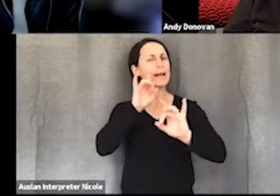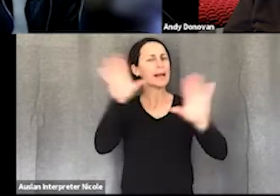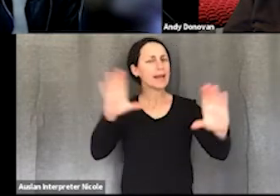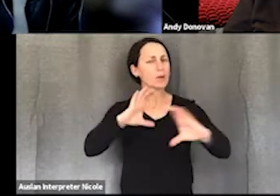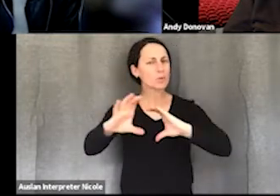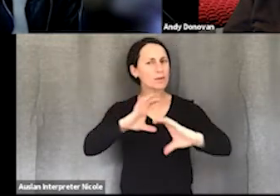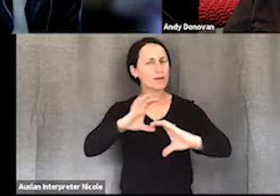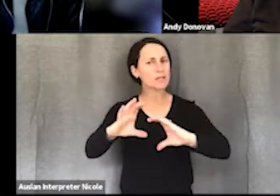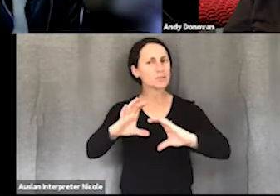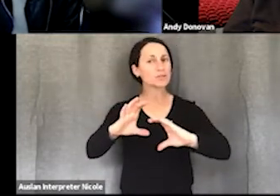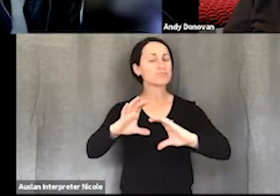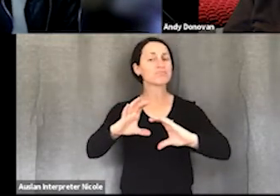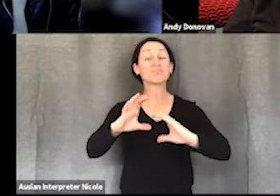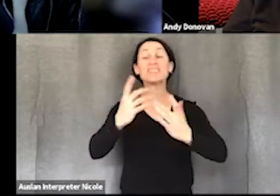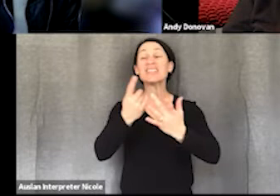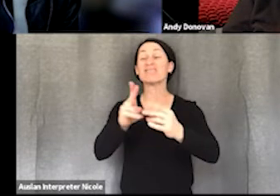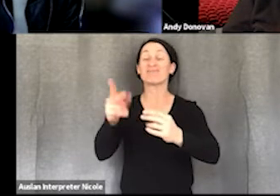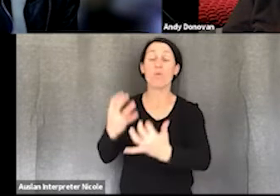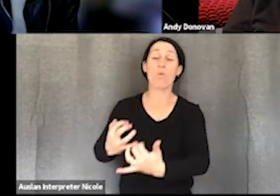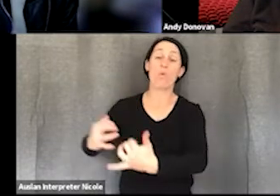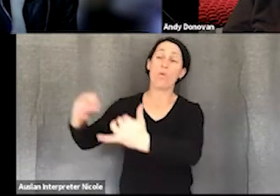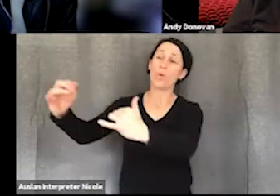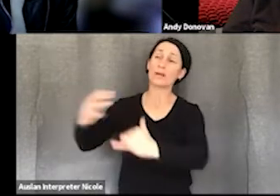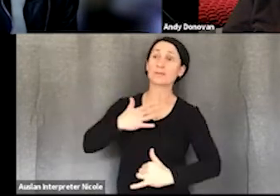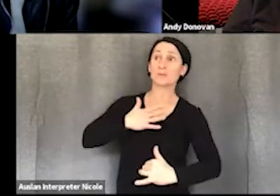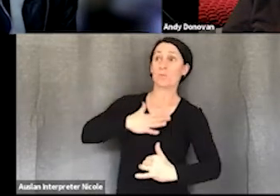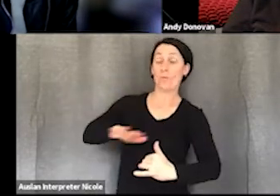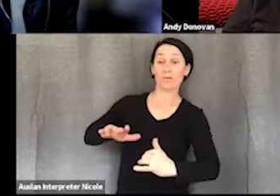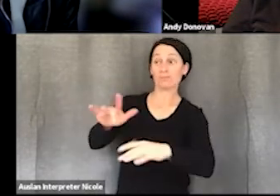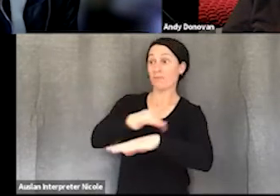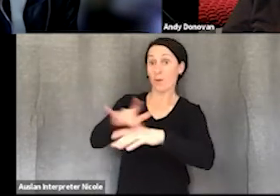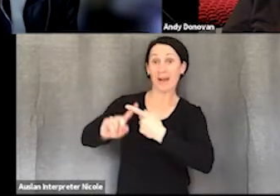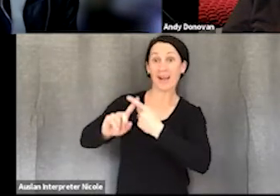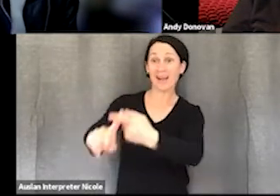even if the outcome is not what the audience would have want somebody that situation or would have been their